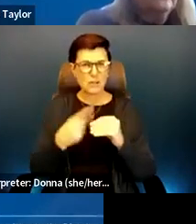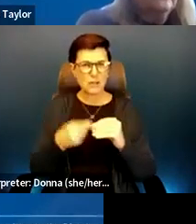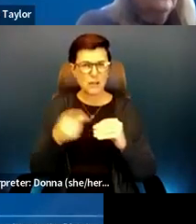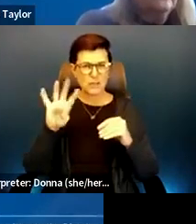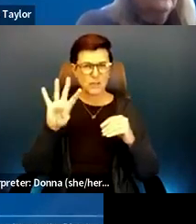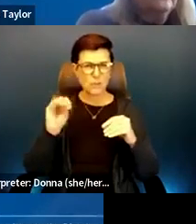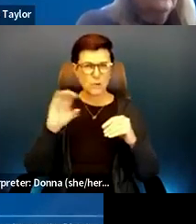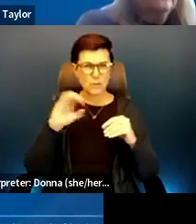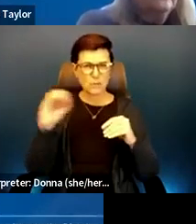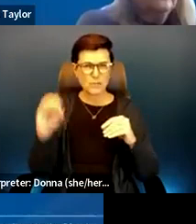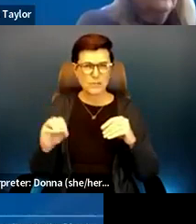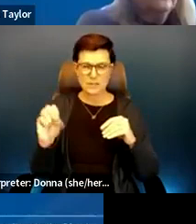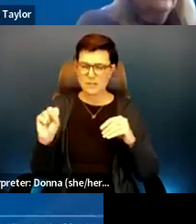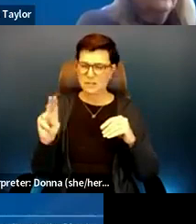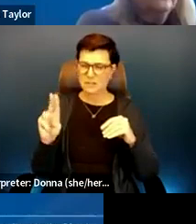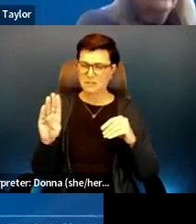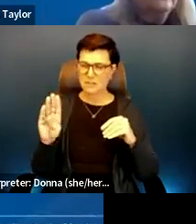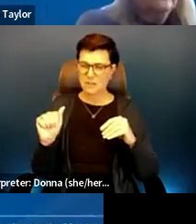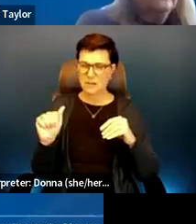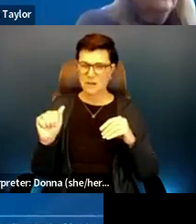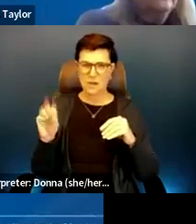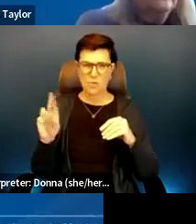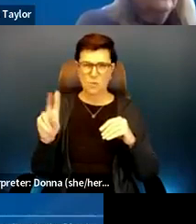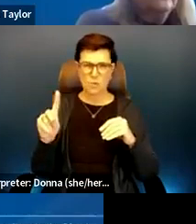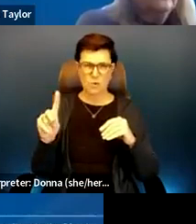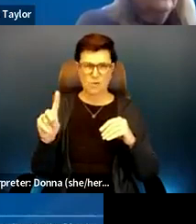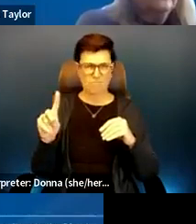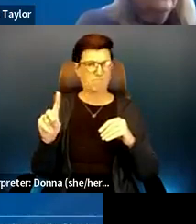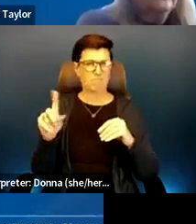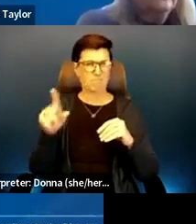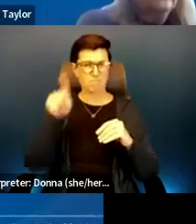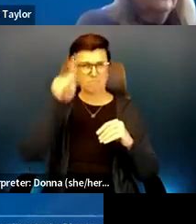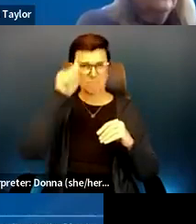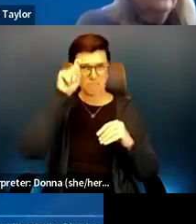And so can you just please clarify when the 40%,